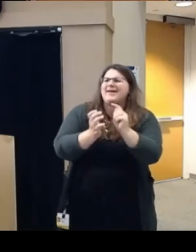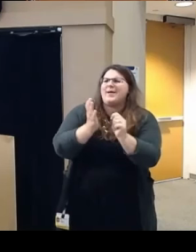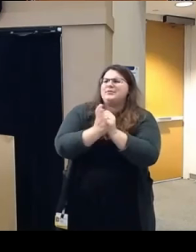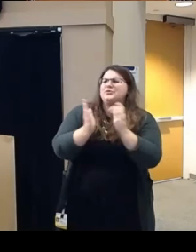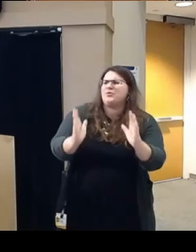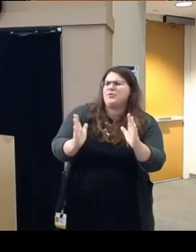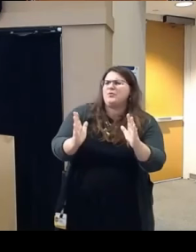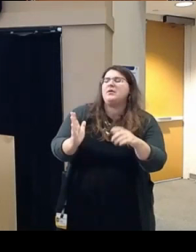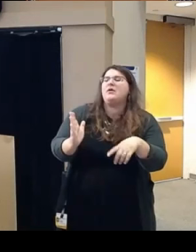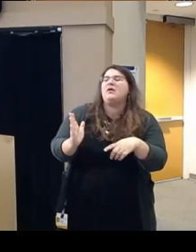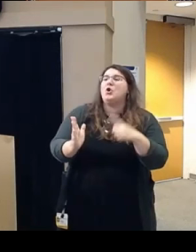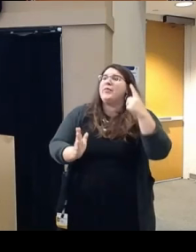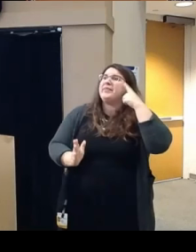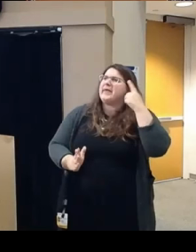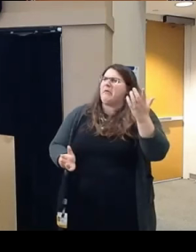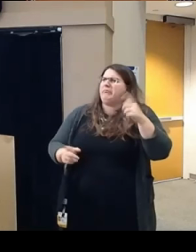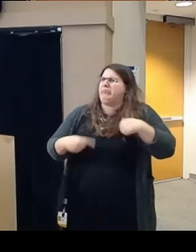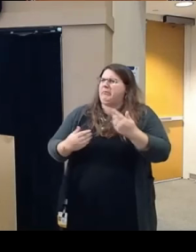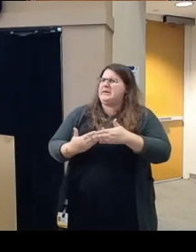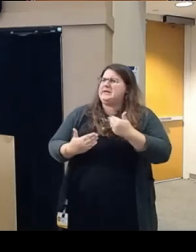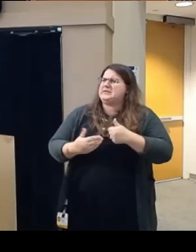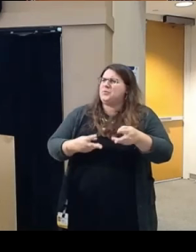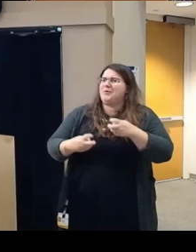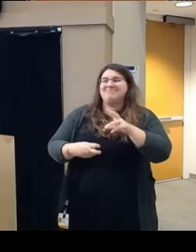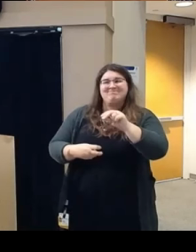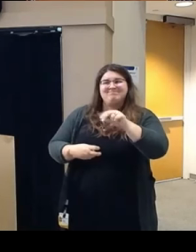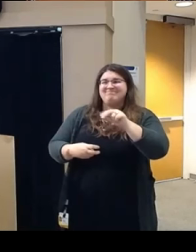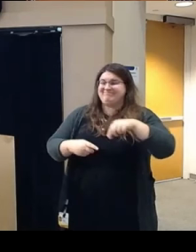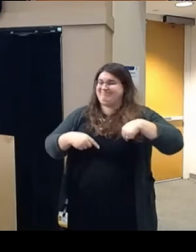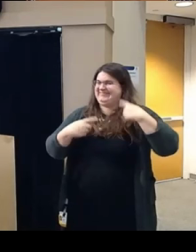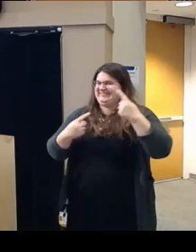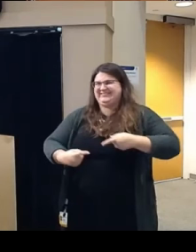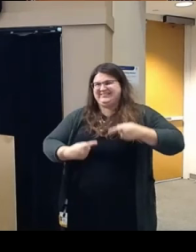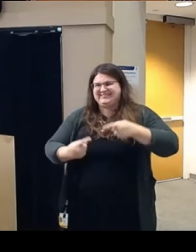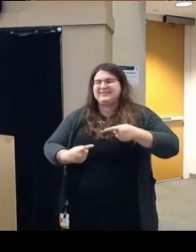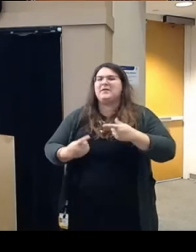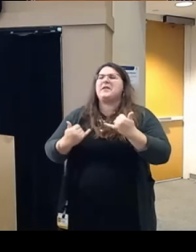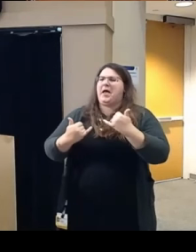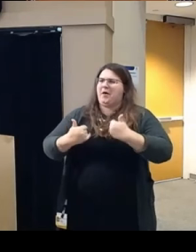easy um but that has not been the case um the big thing in terms of treatment plans is being able